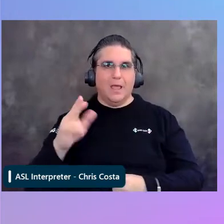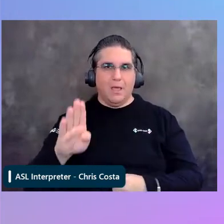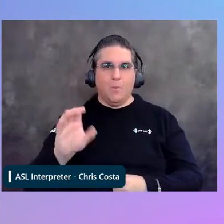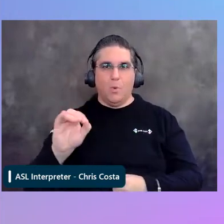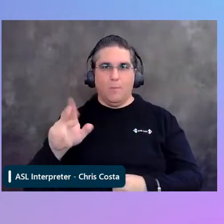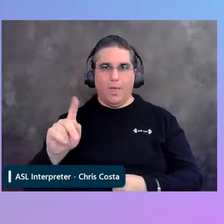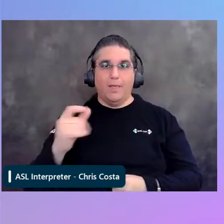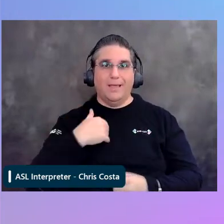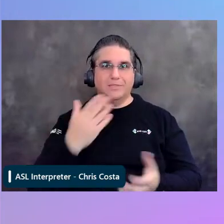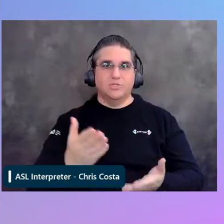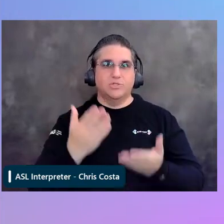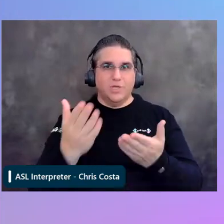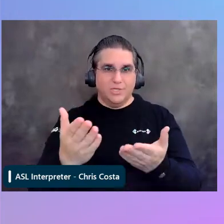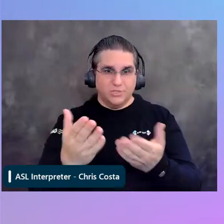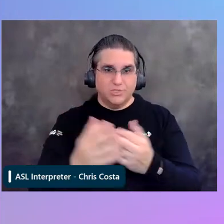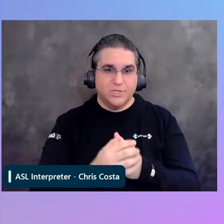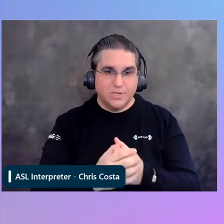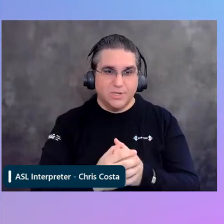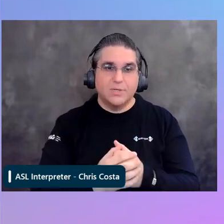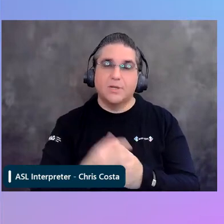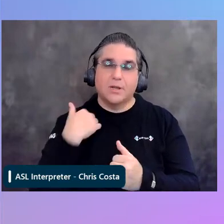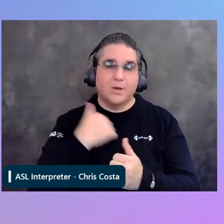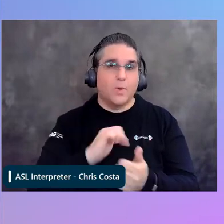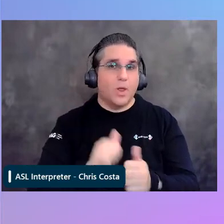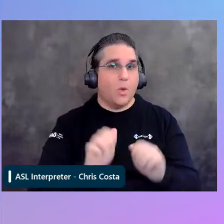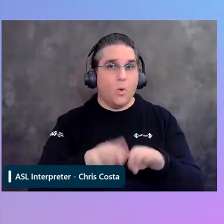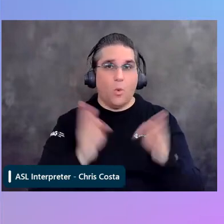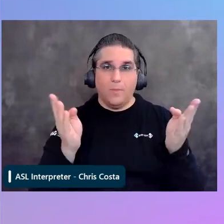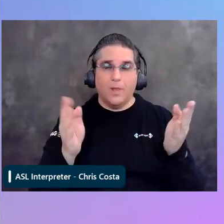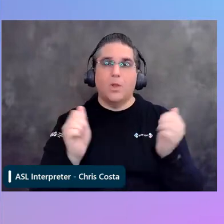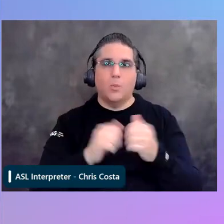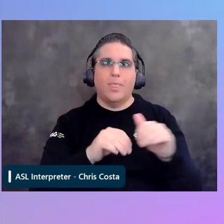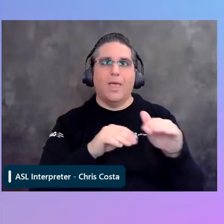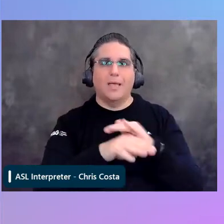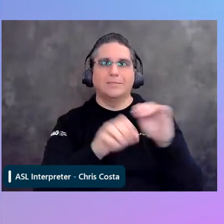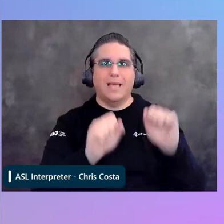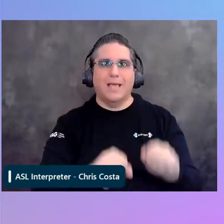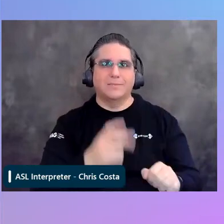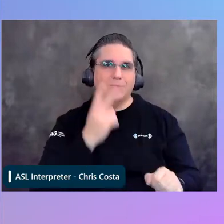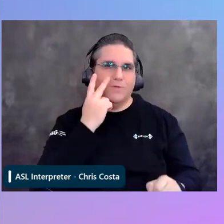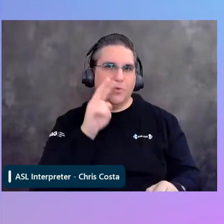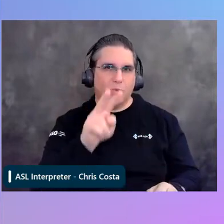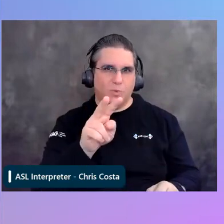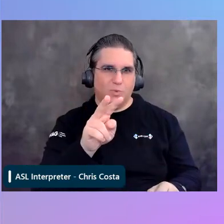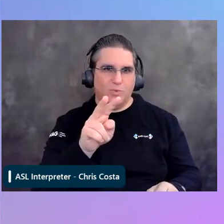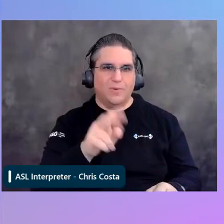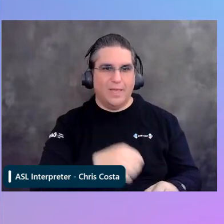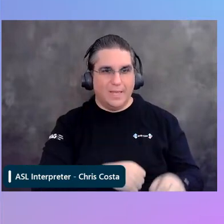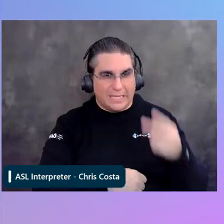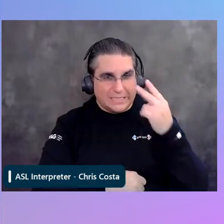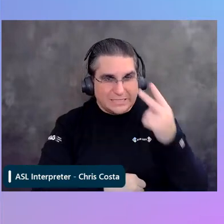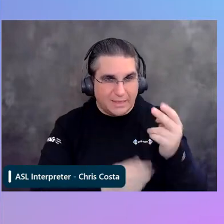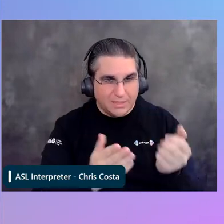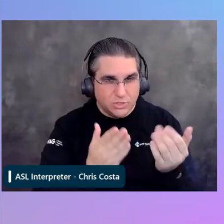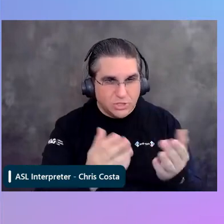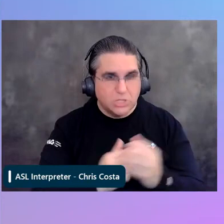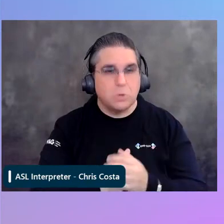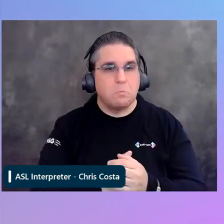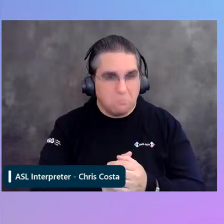which we can open in the accessible view to review that suggestion. To take this